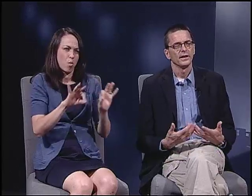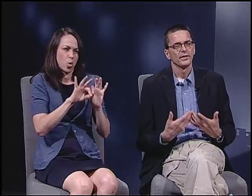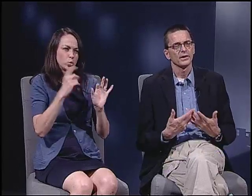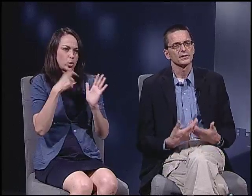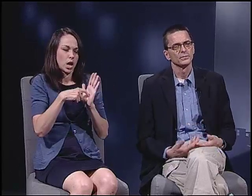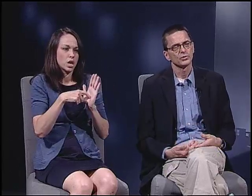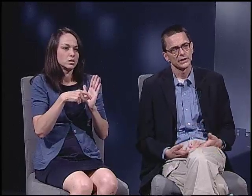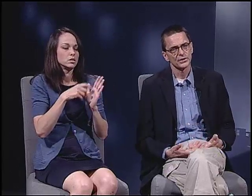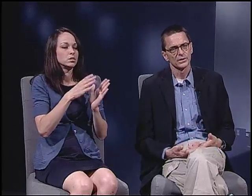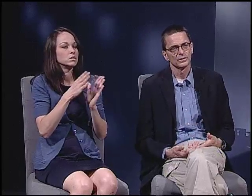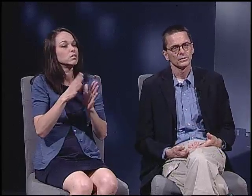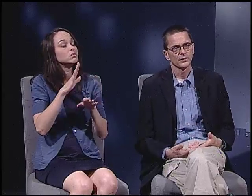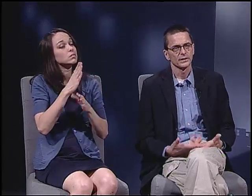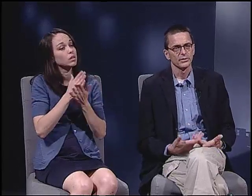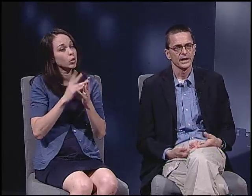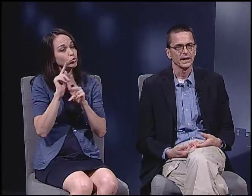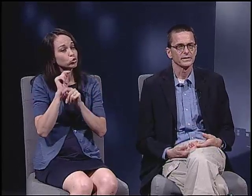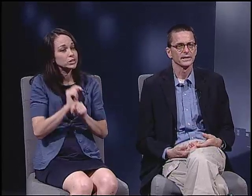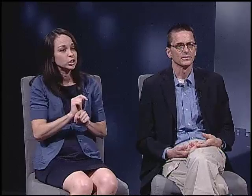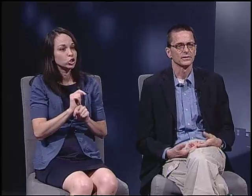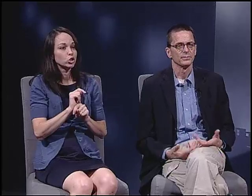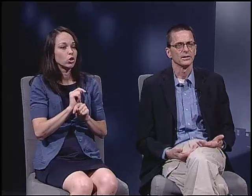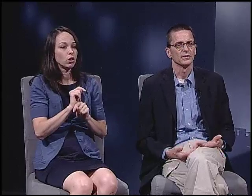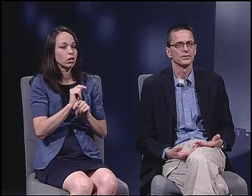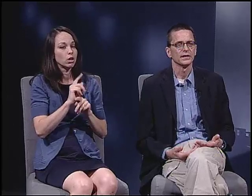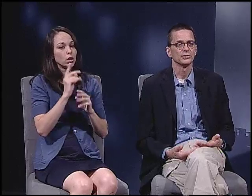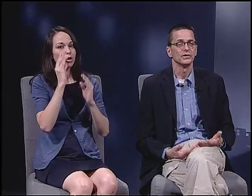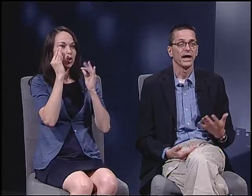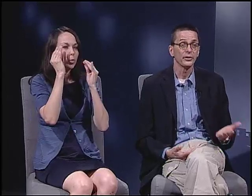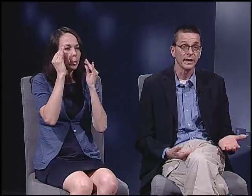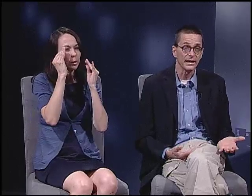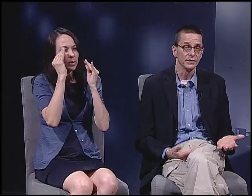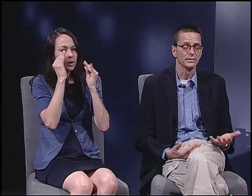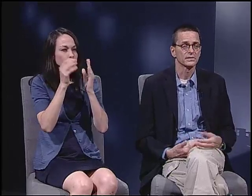There are some traditional critical thinking skills about learning to evaluate evidence,